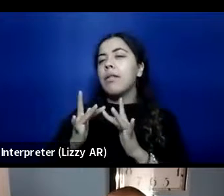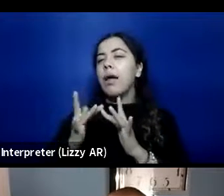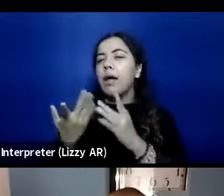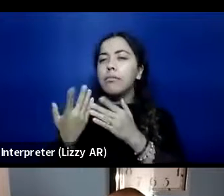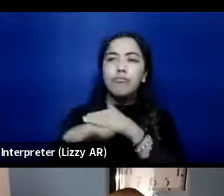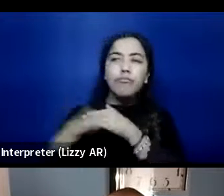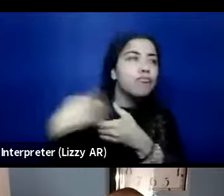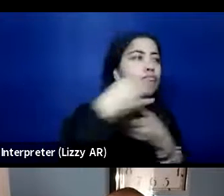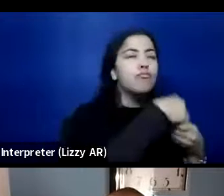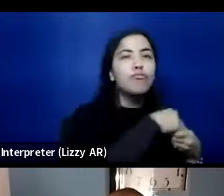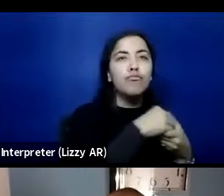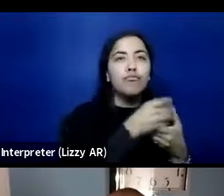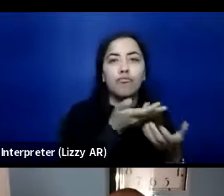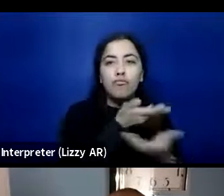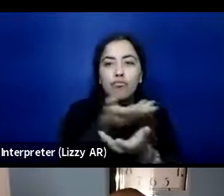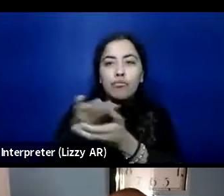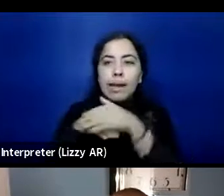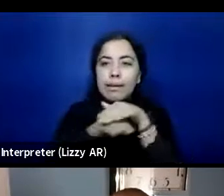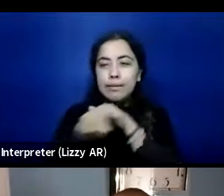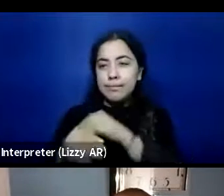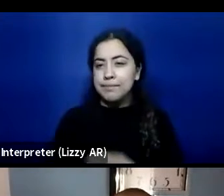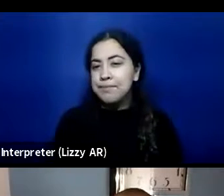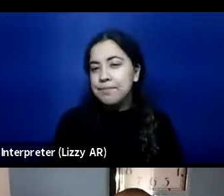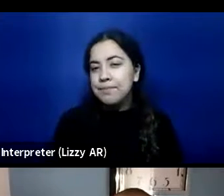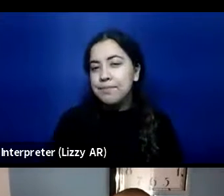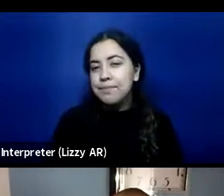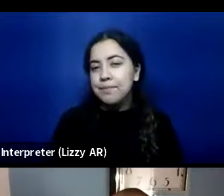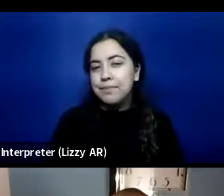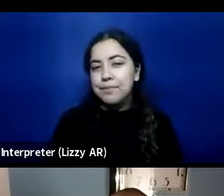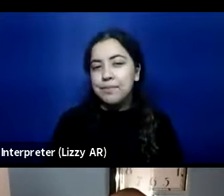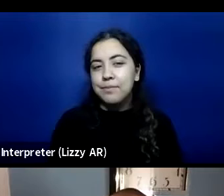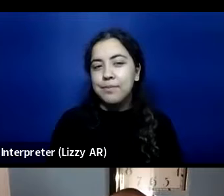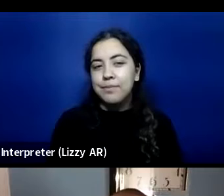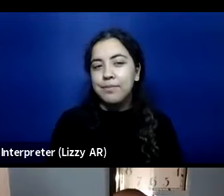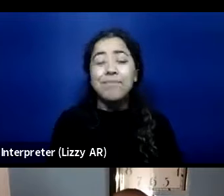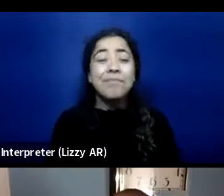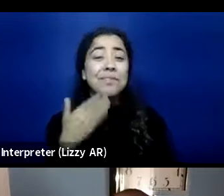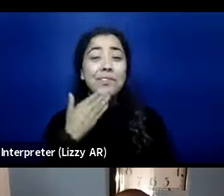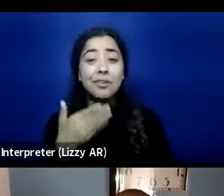Well, thanks so much for having me on the program, Frances.